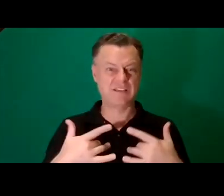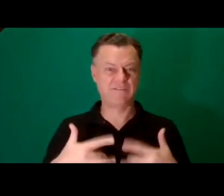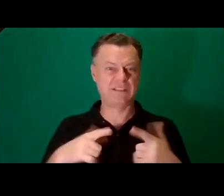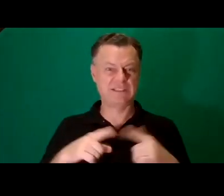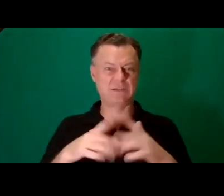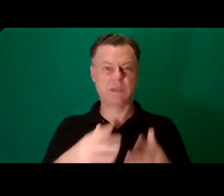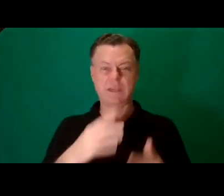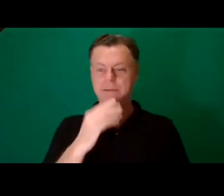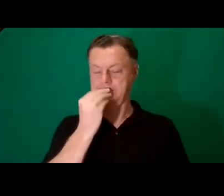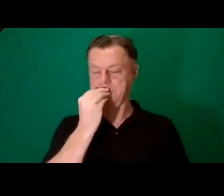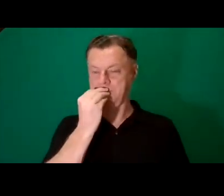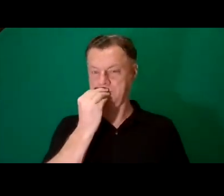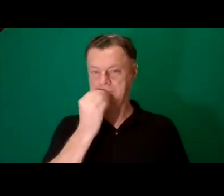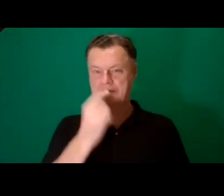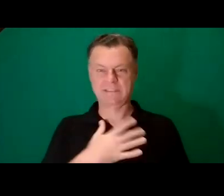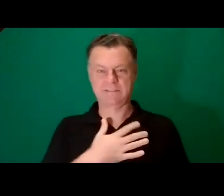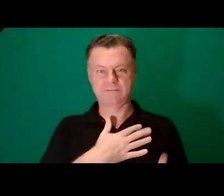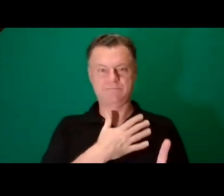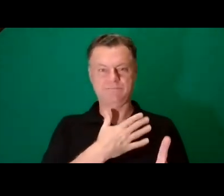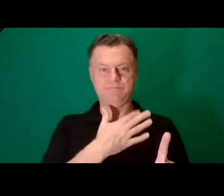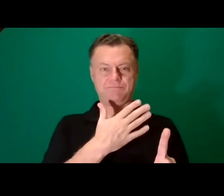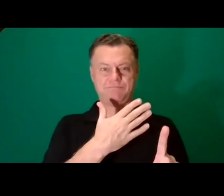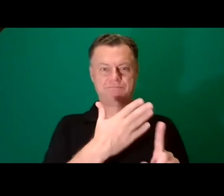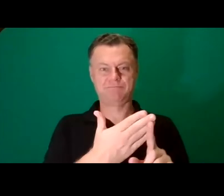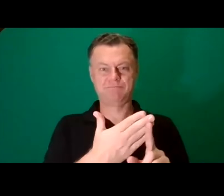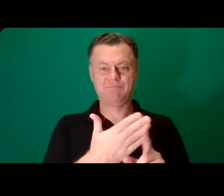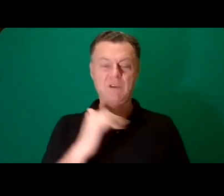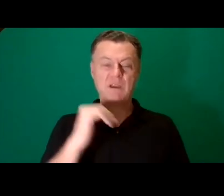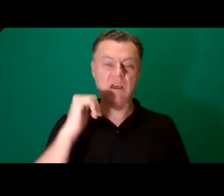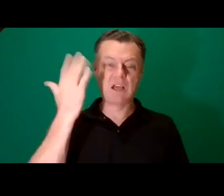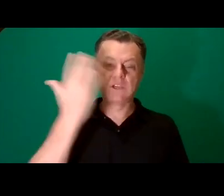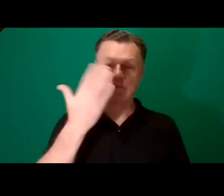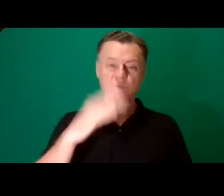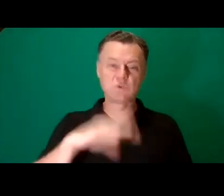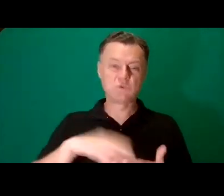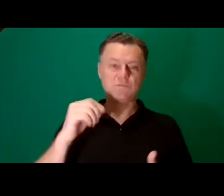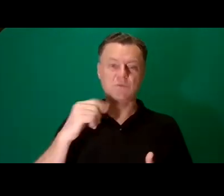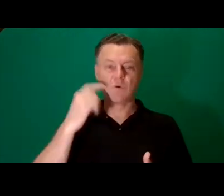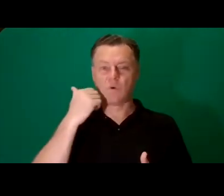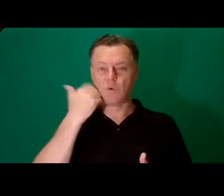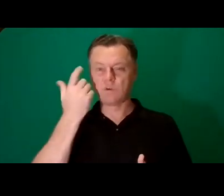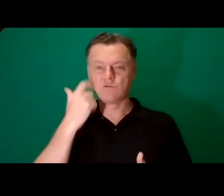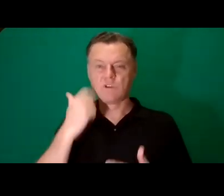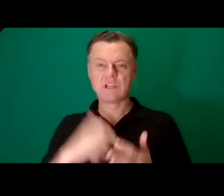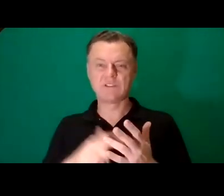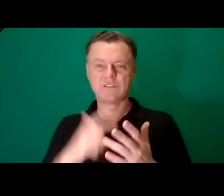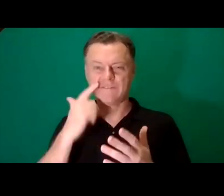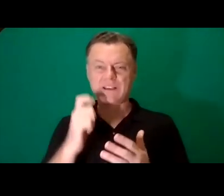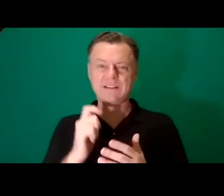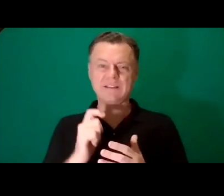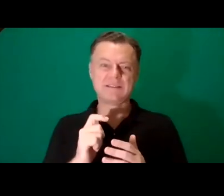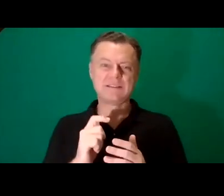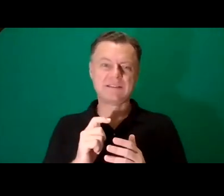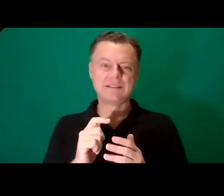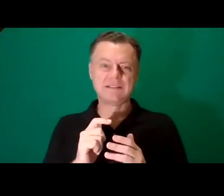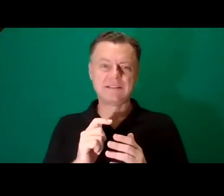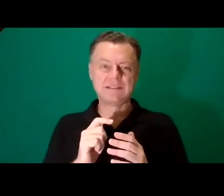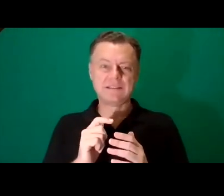All through High School, I was always trying to get the smallest hearing aids.